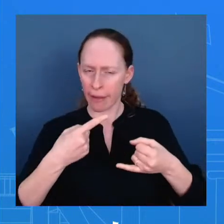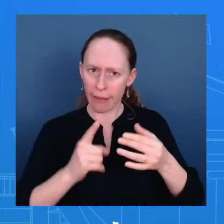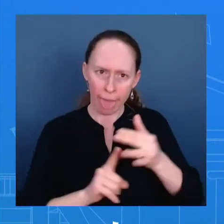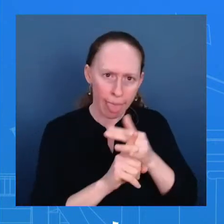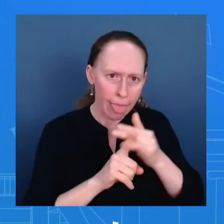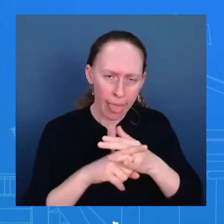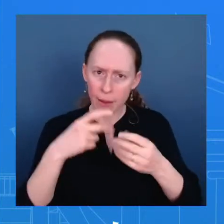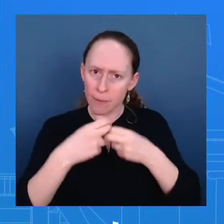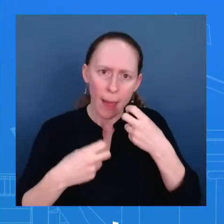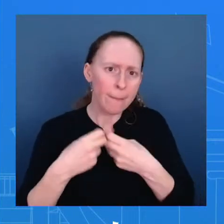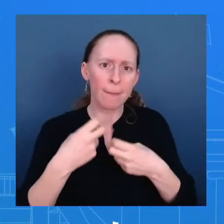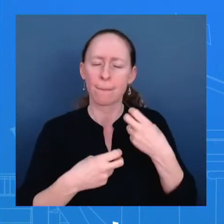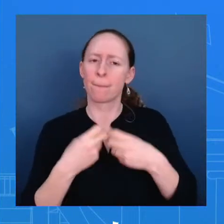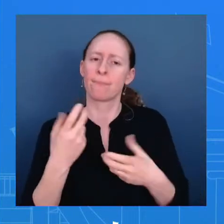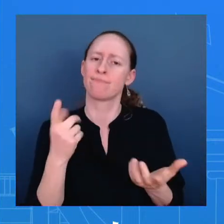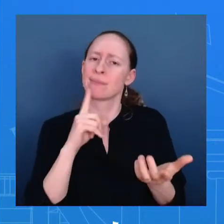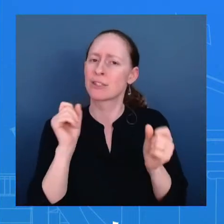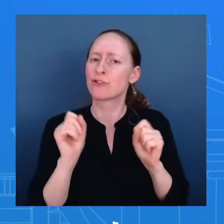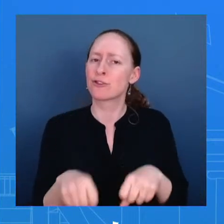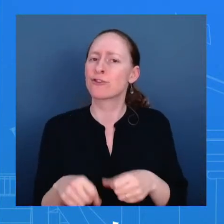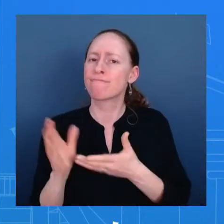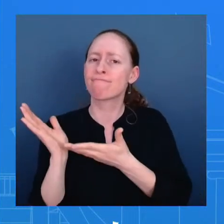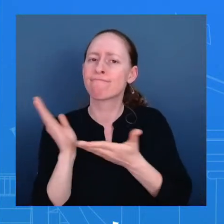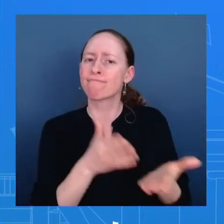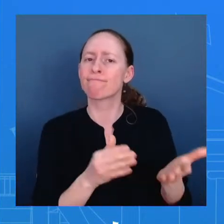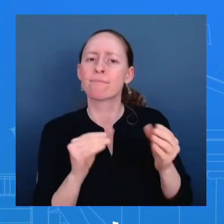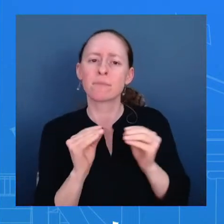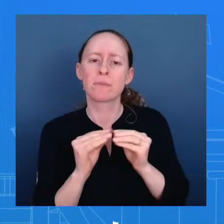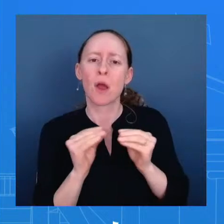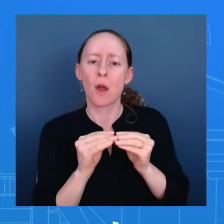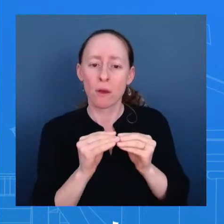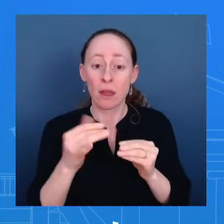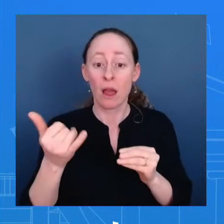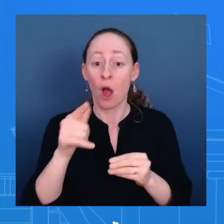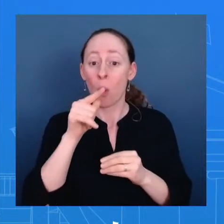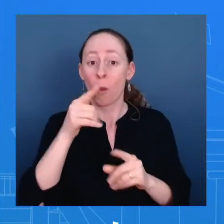to move within Gaza to deliver assistance and fuel to the vulnerable people who need it.